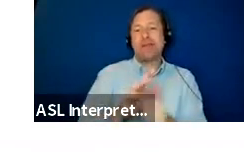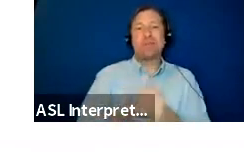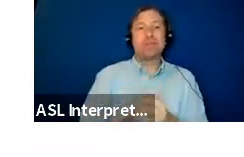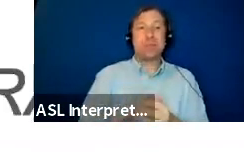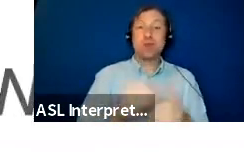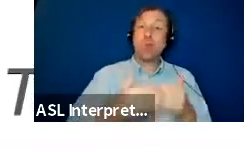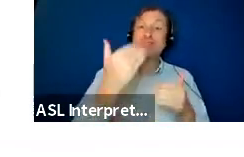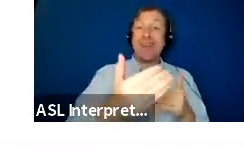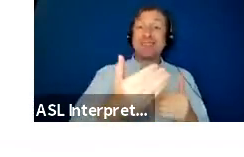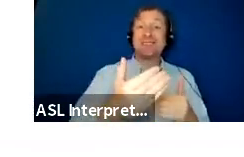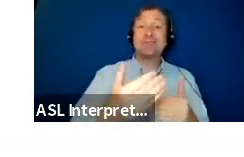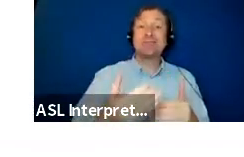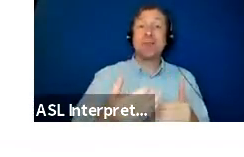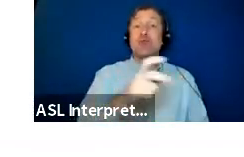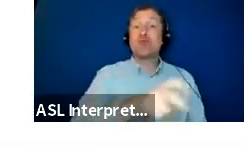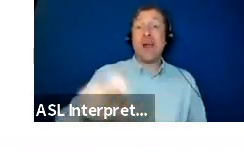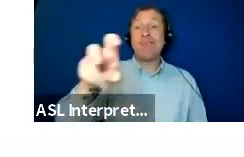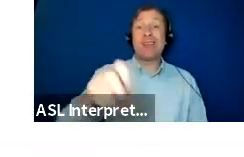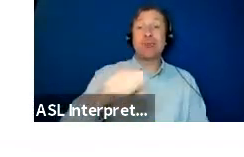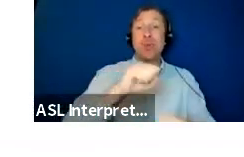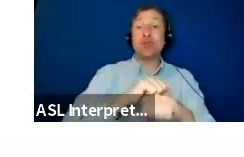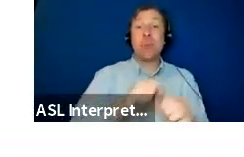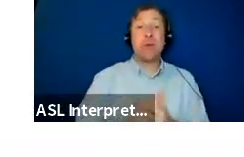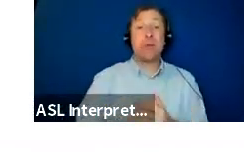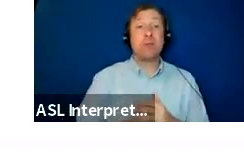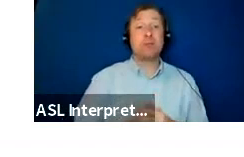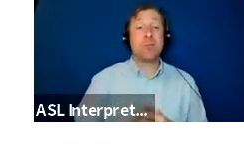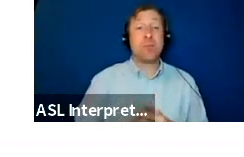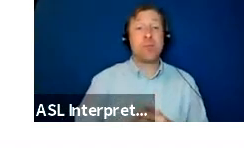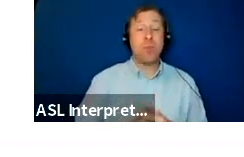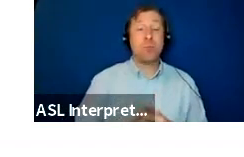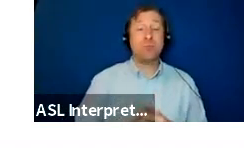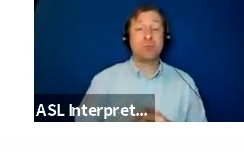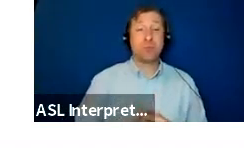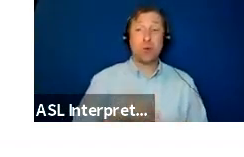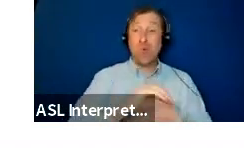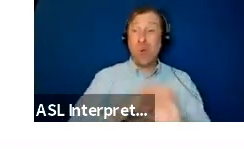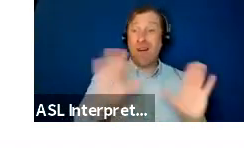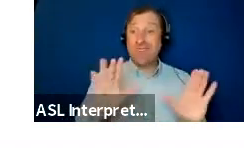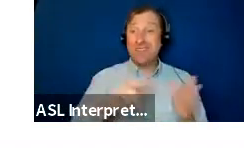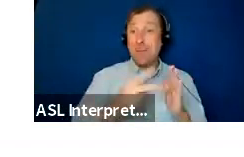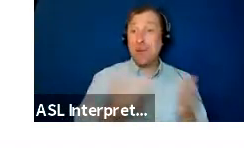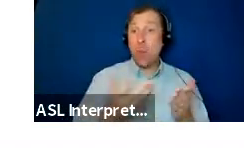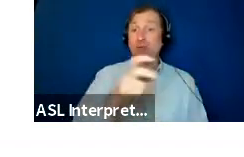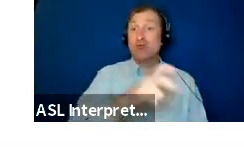we're going to talk for a minute about what happens when you're traveling to the job. And so obviously that could mean traveling by air,